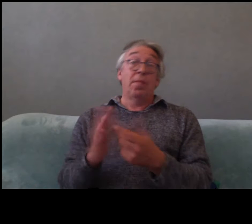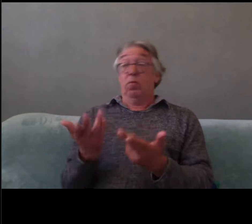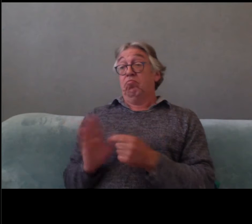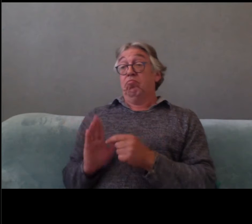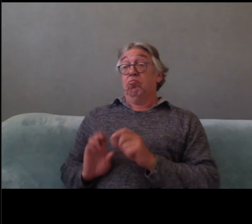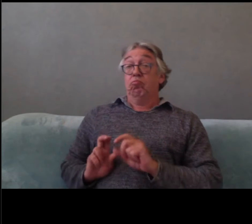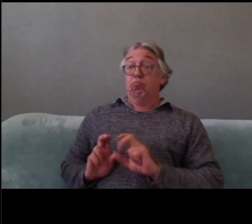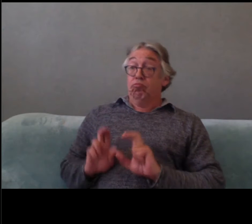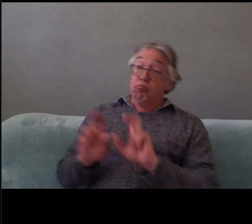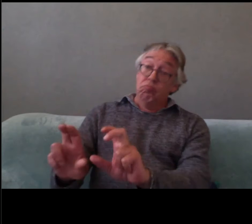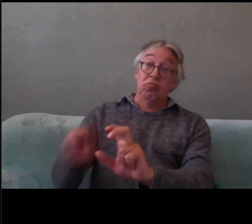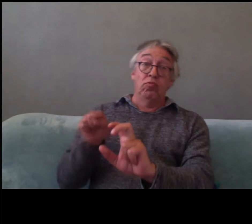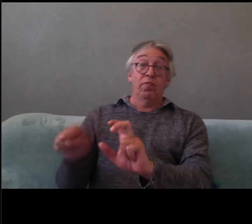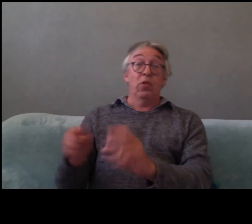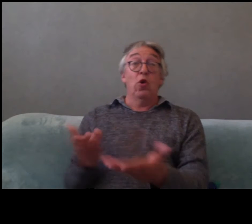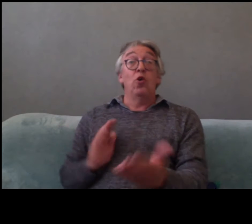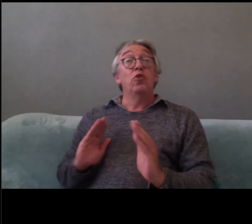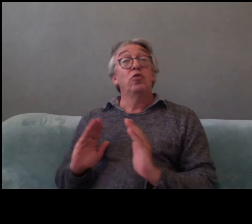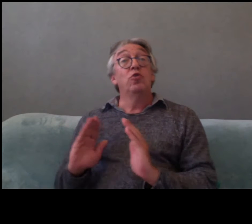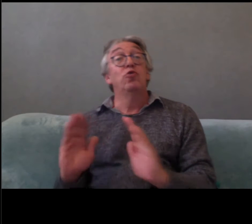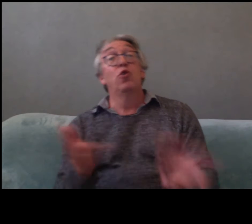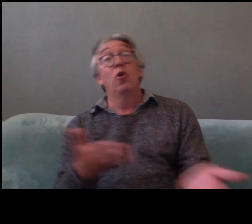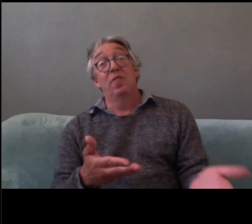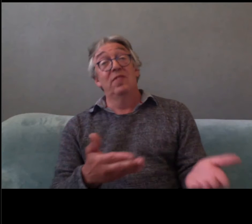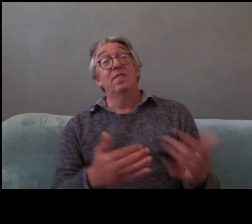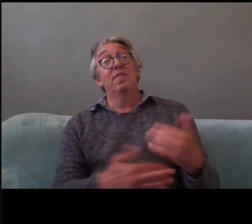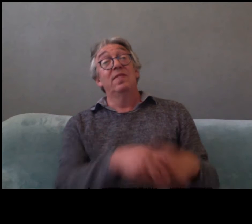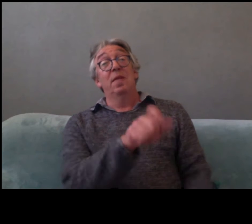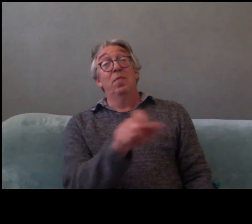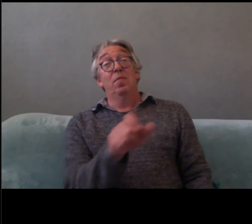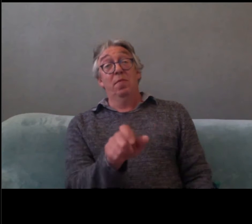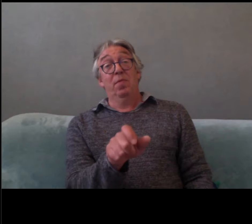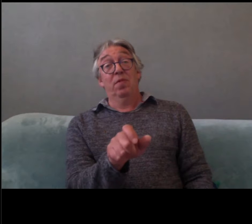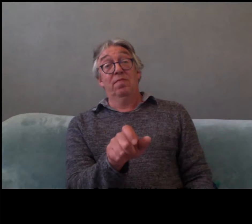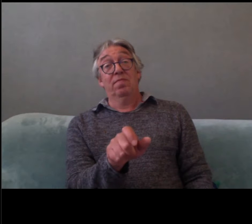And we know very well both in EDF